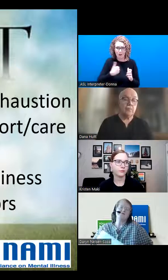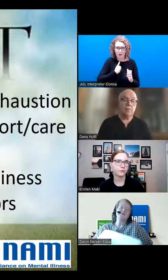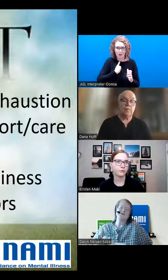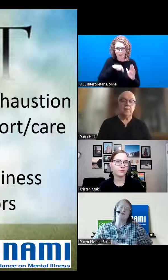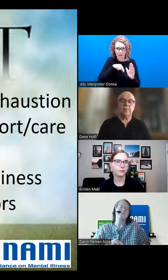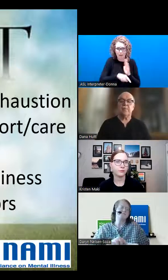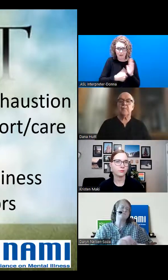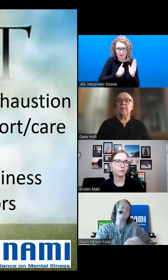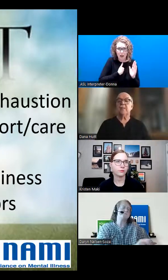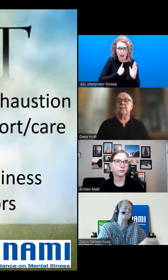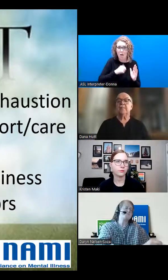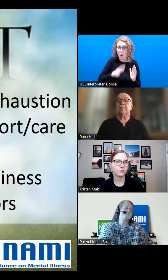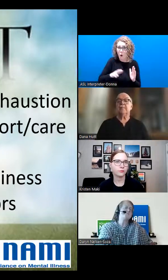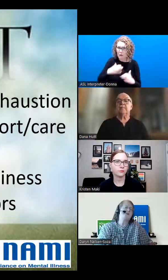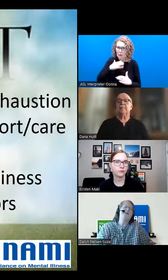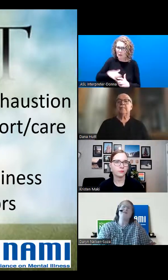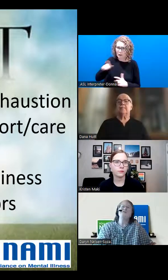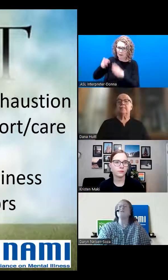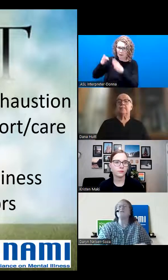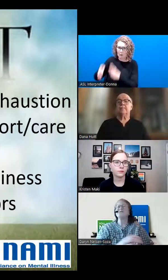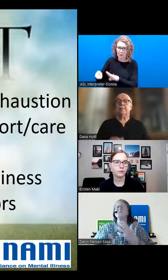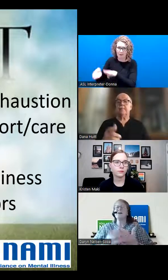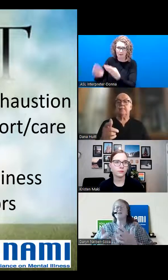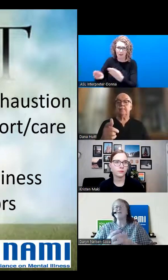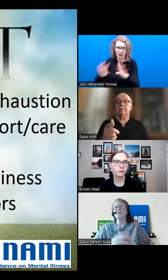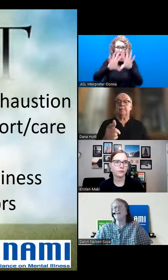and therapy supports. It may even be something like massage therapy for